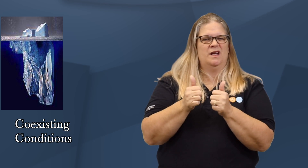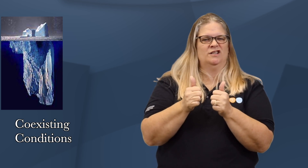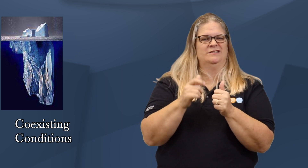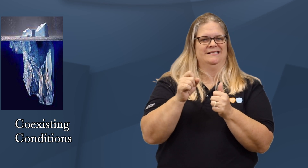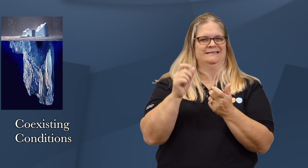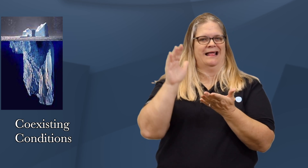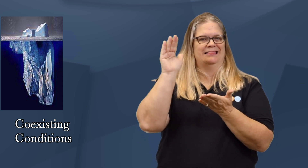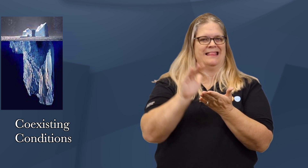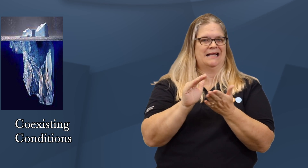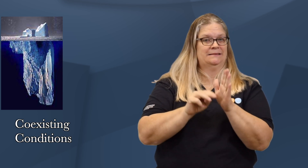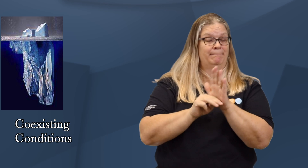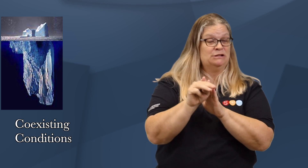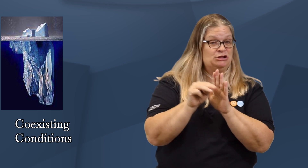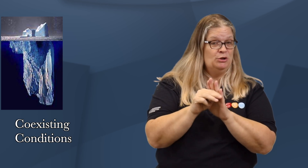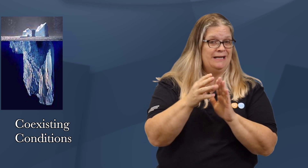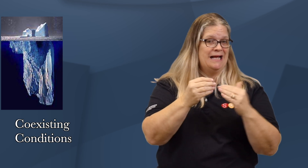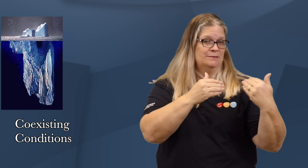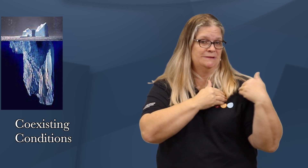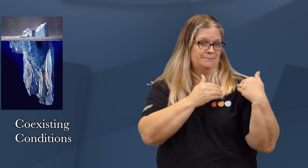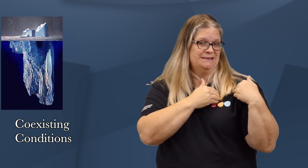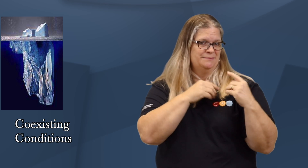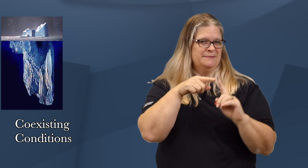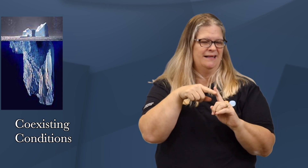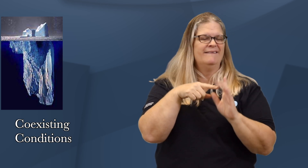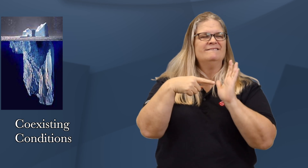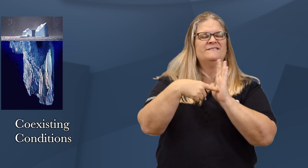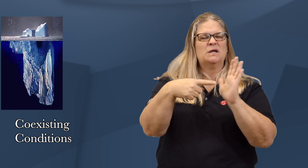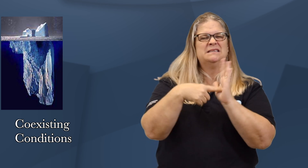showing a lack of maturity and responsibility.